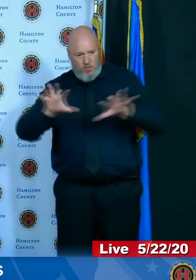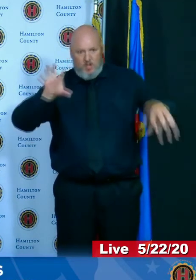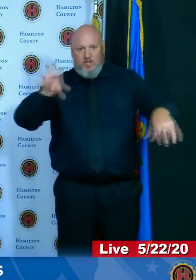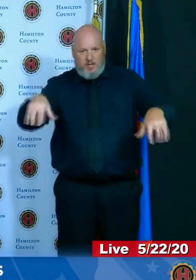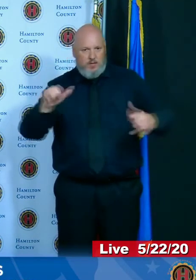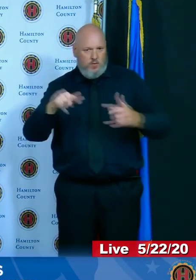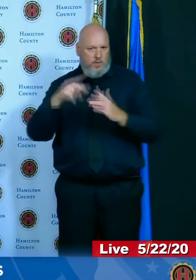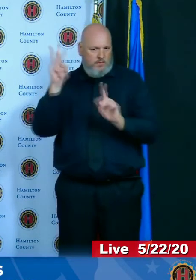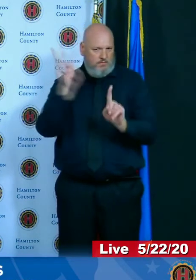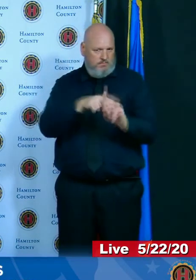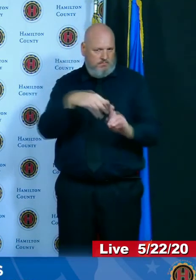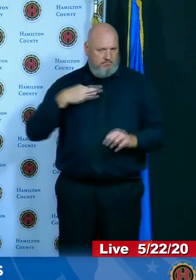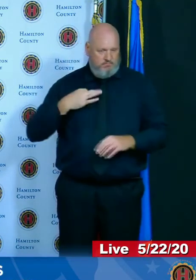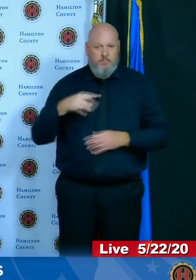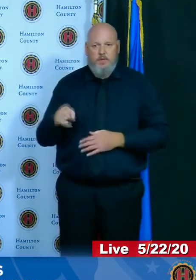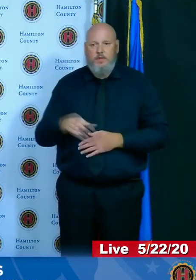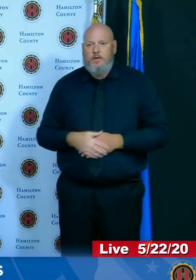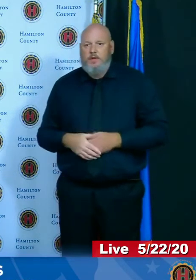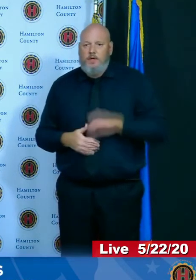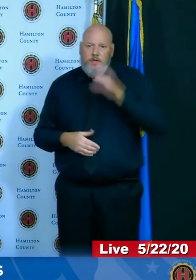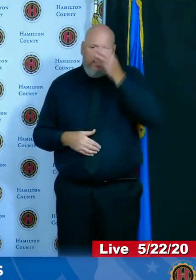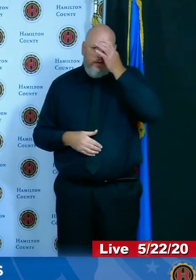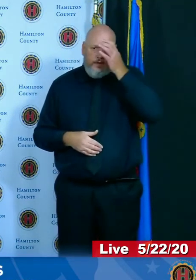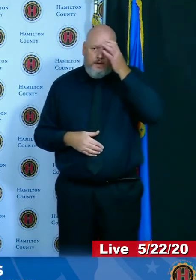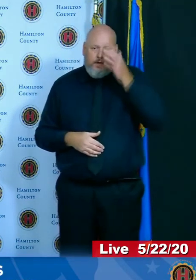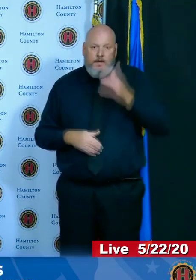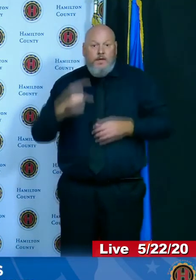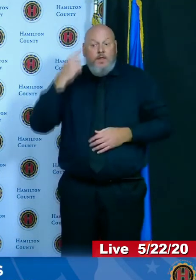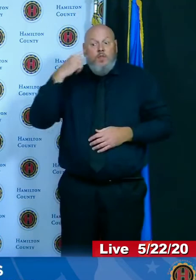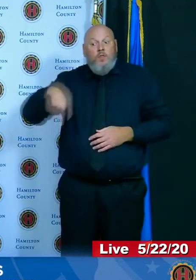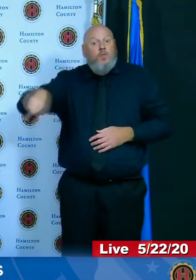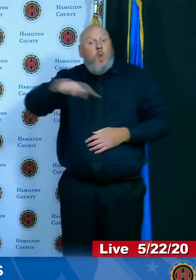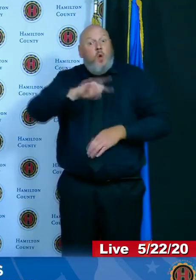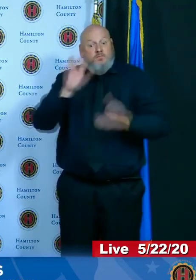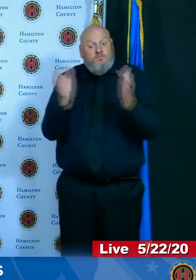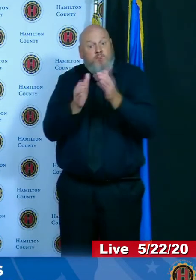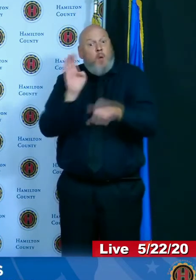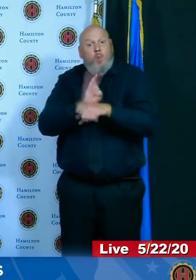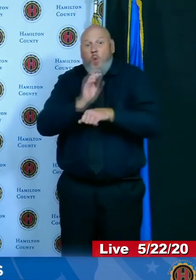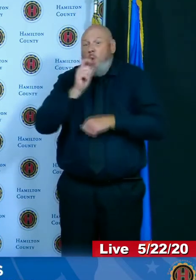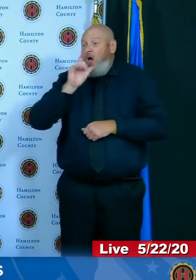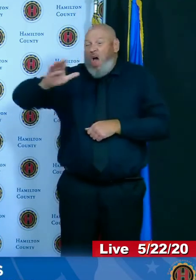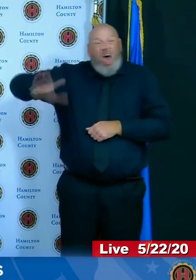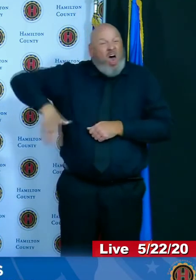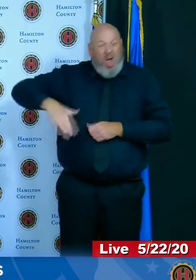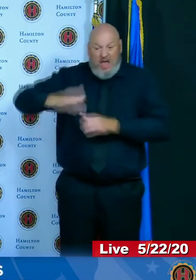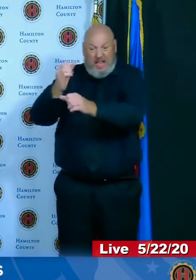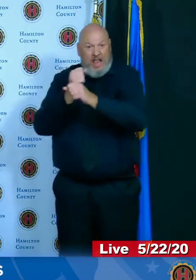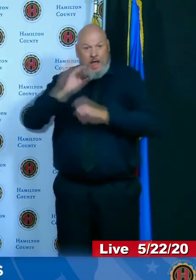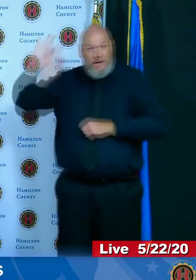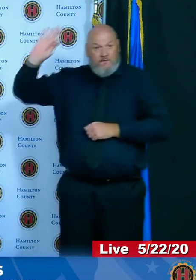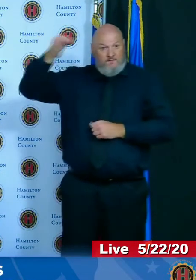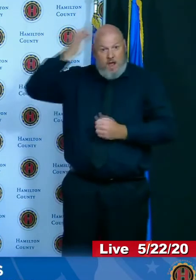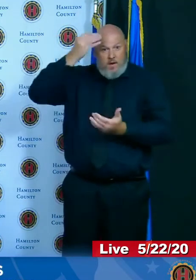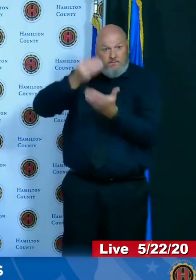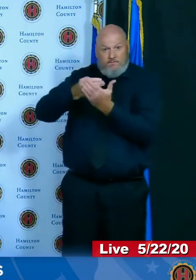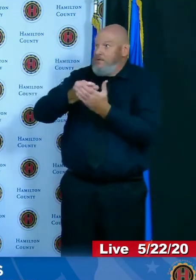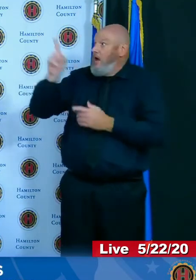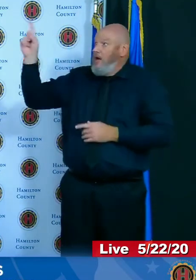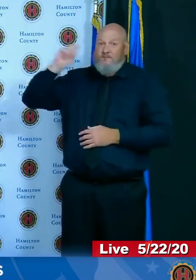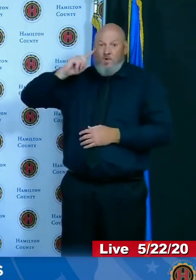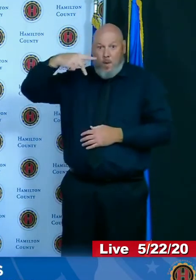are on our website HamiltonCountyOhio.gov scroll down to the bottom of the